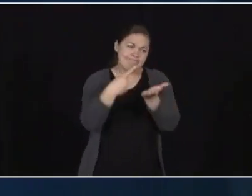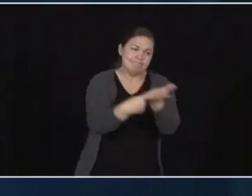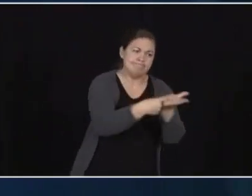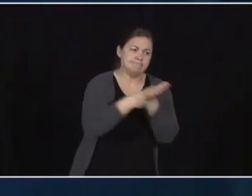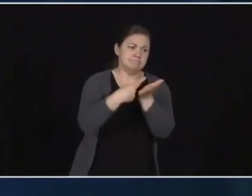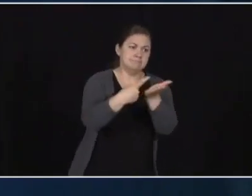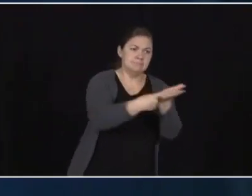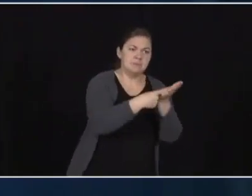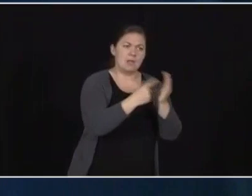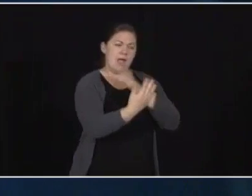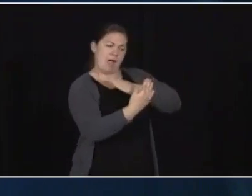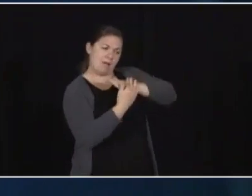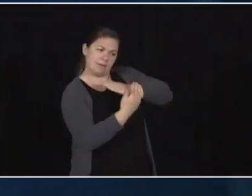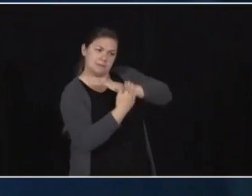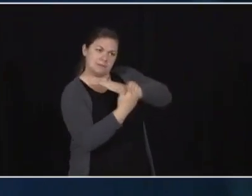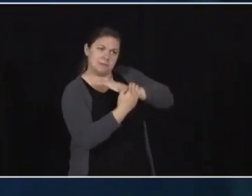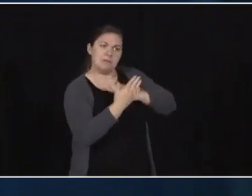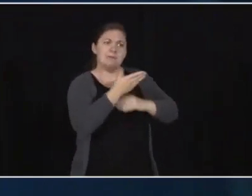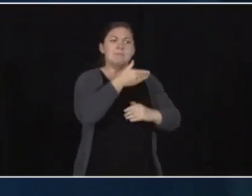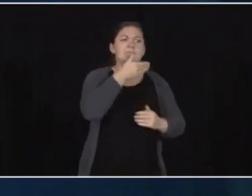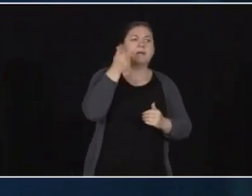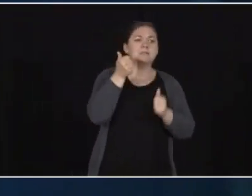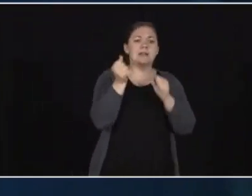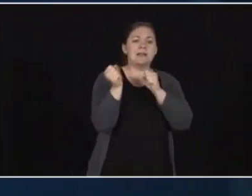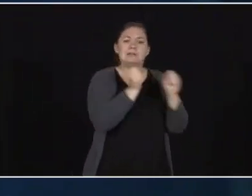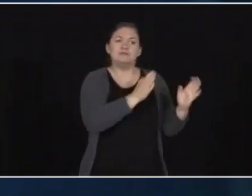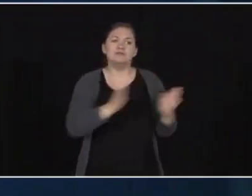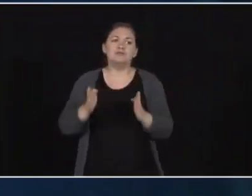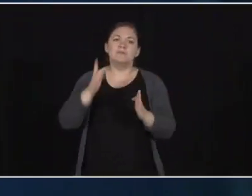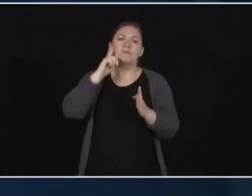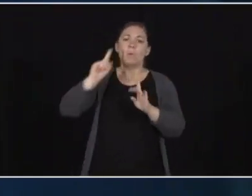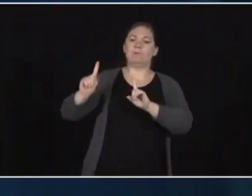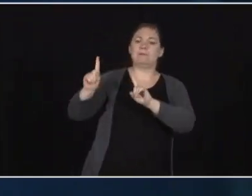understanding of what the testing strategy would be from a scientific